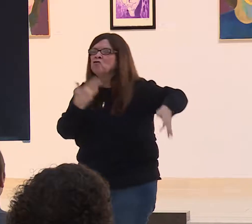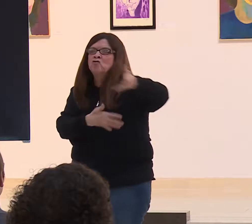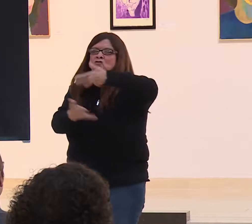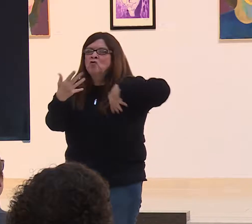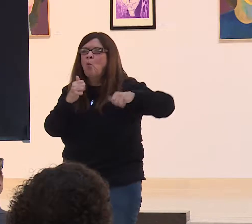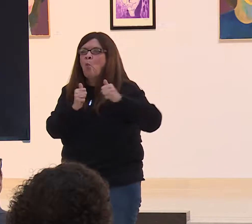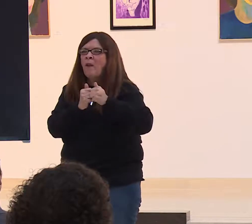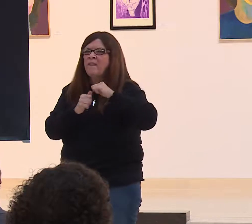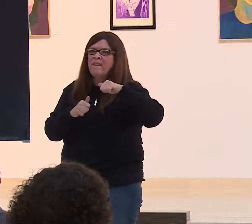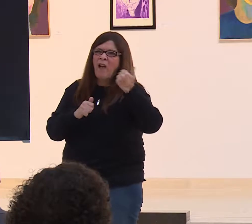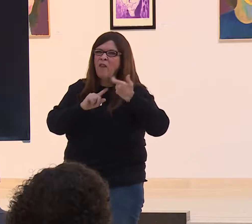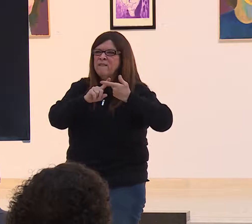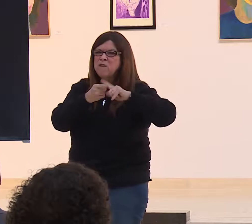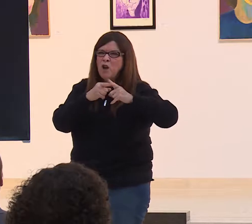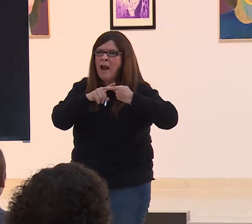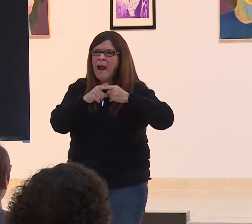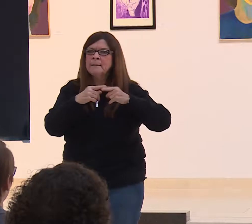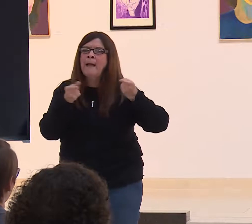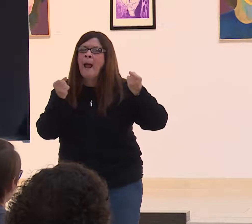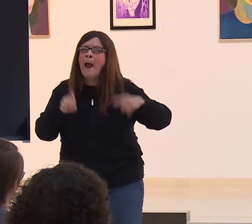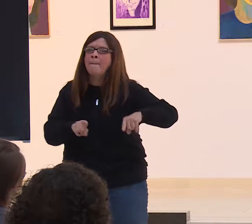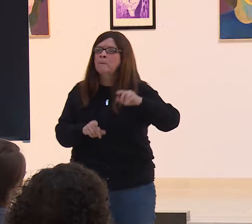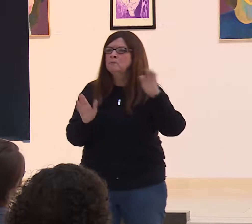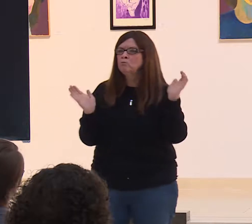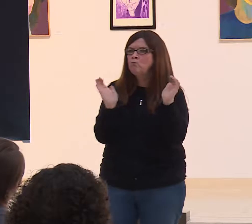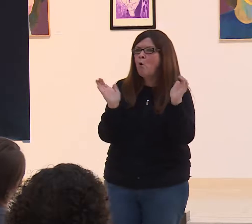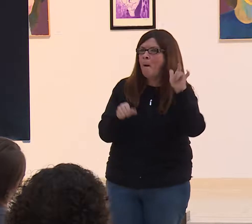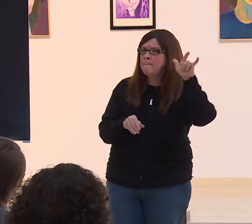He was enjoying time outside, playing with friends,